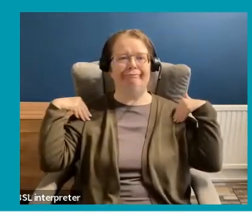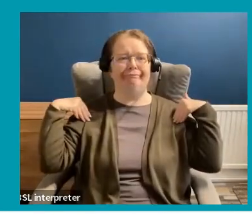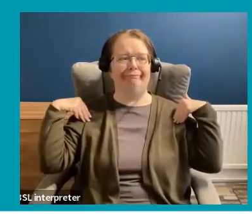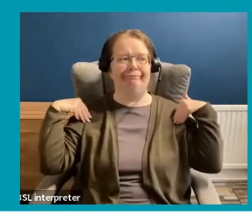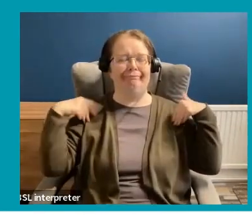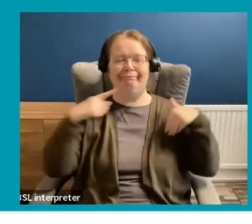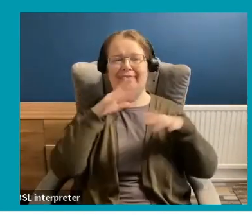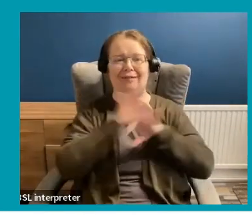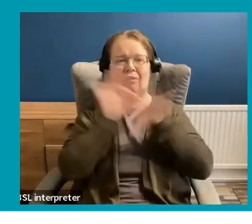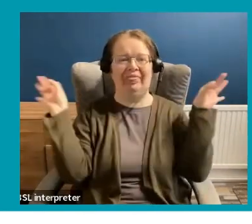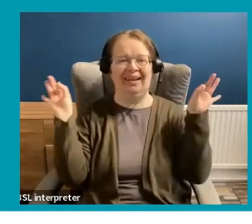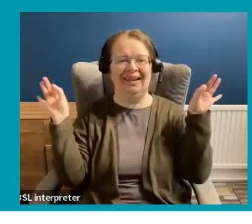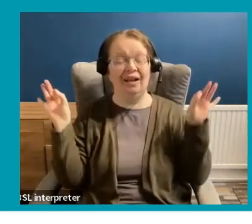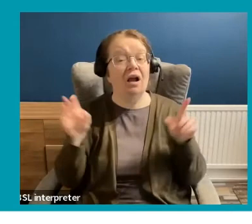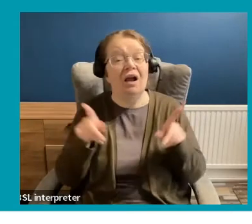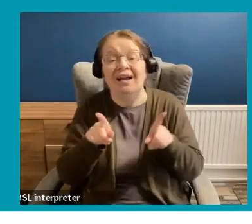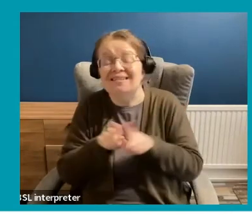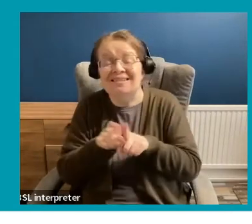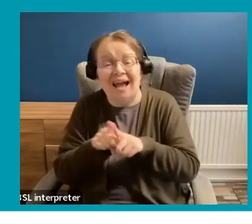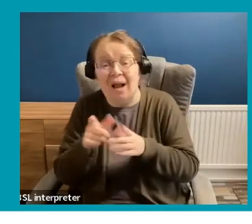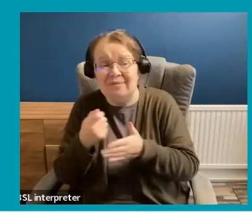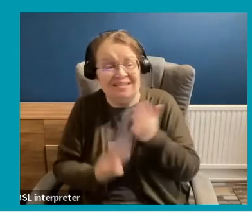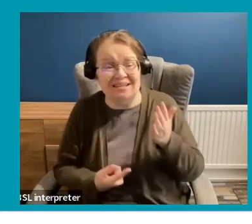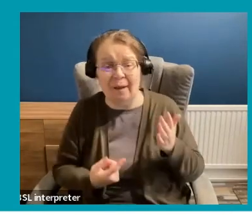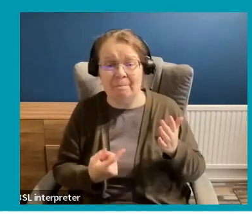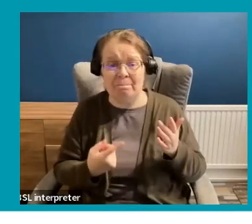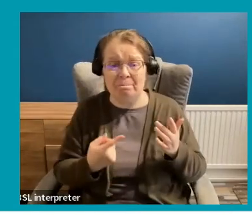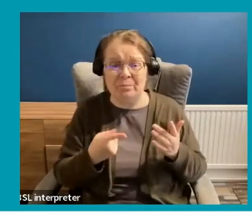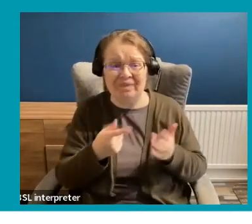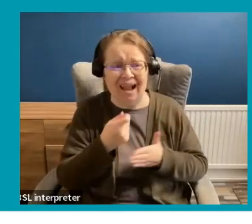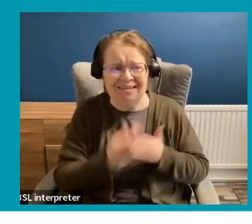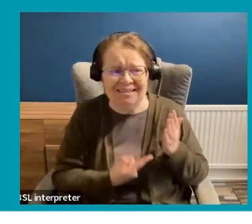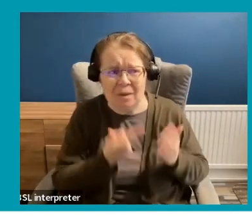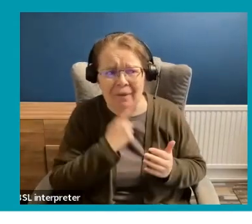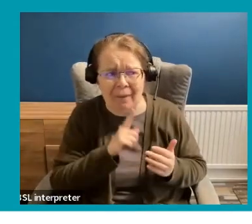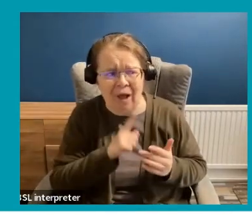It's like do we call disabled people, people with disabilities